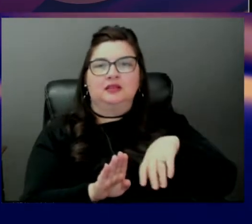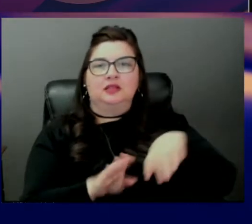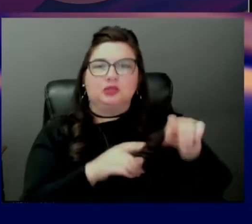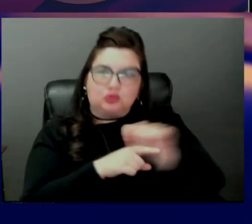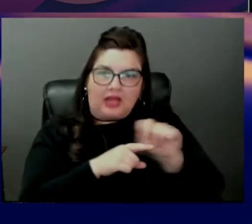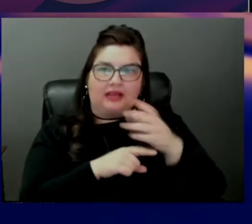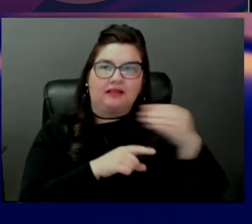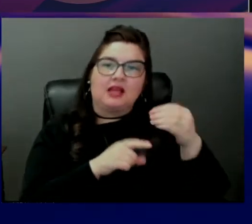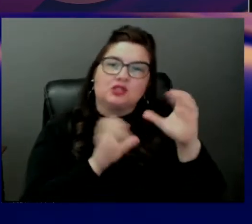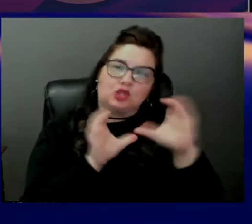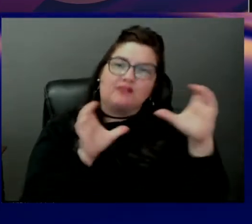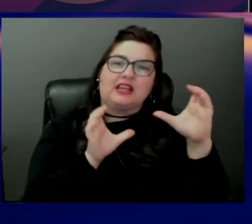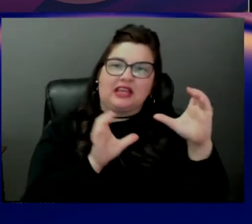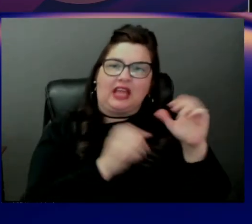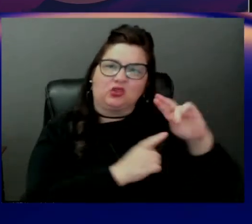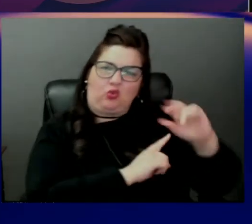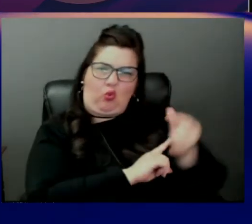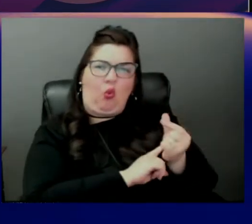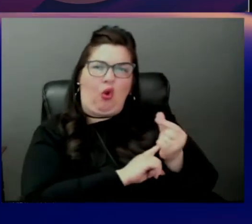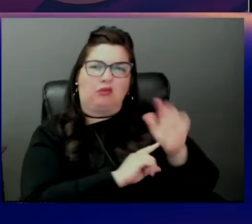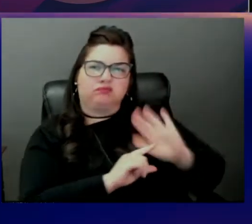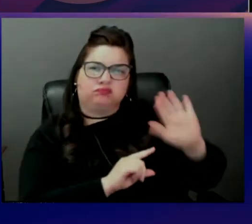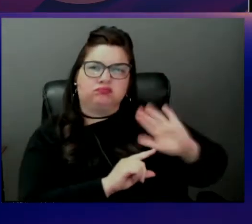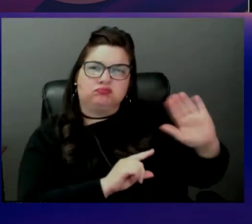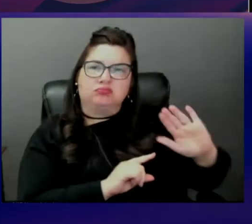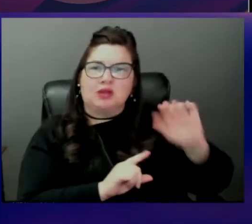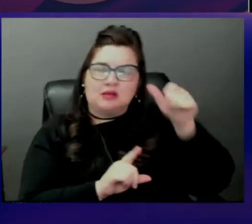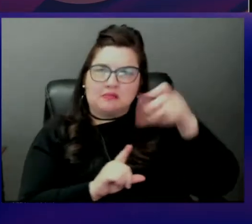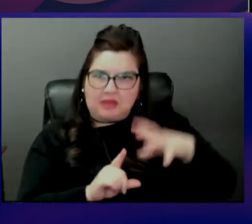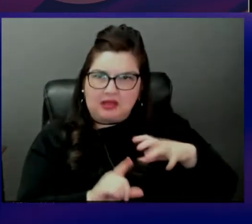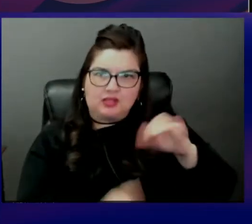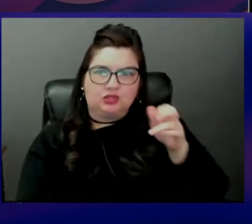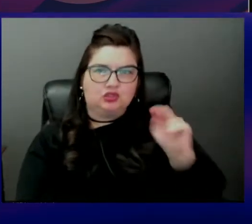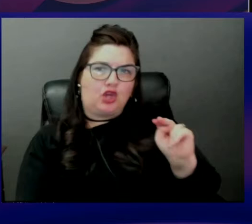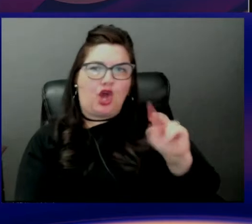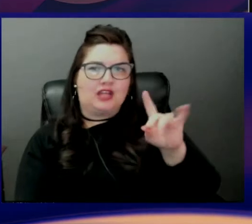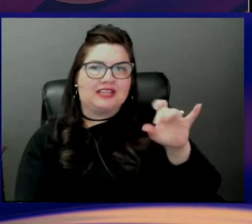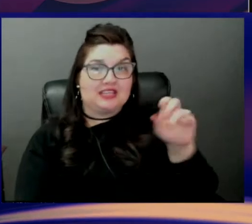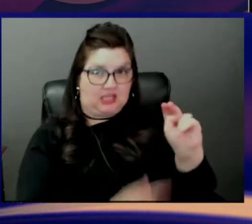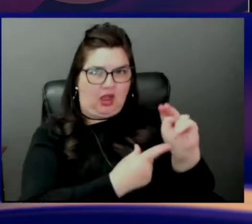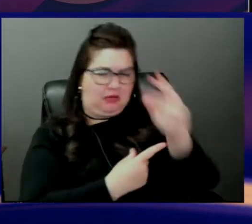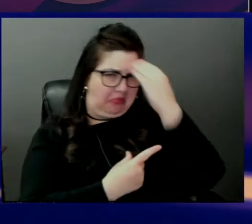with a wonderful gentleman by the name of John Dion. Why, why Sysops?